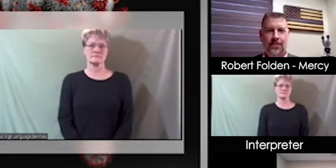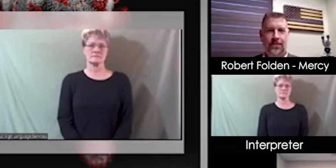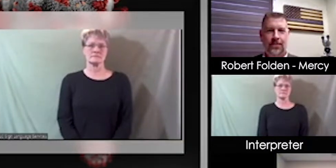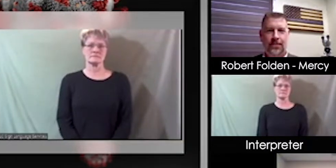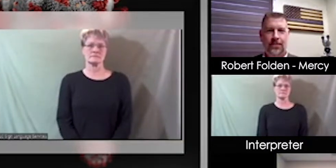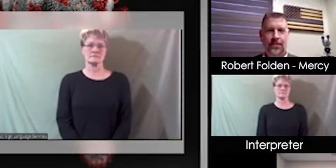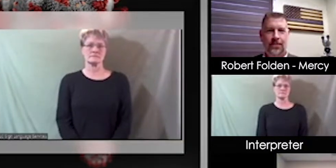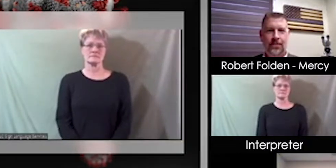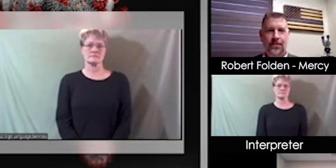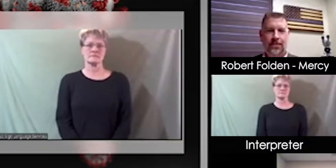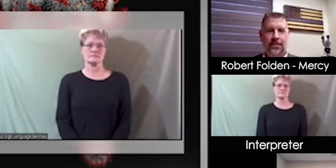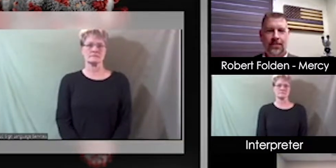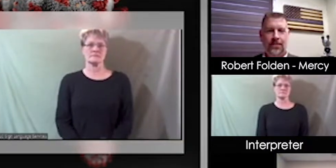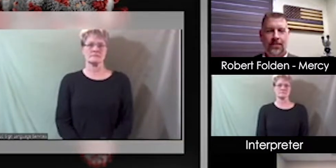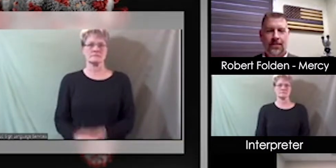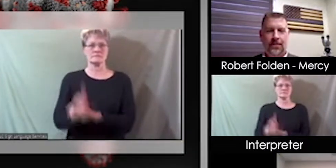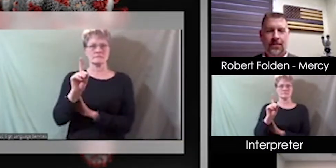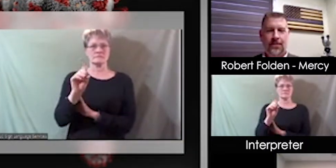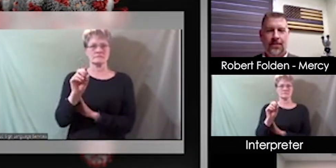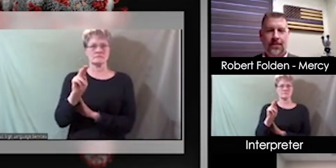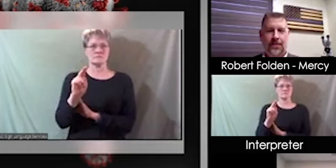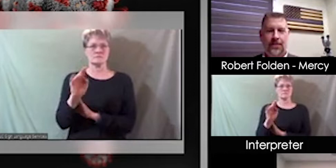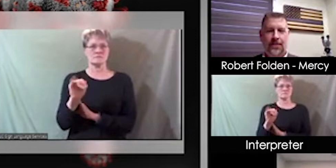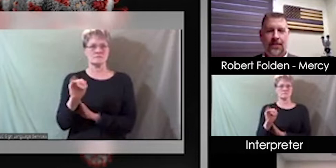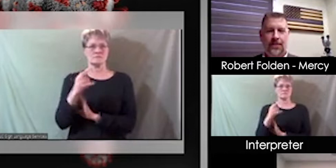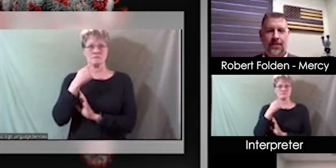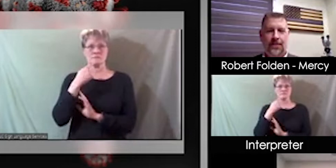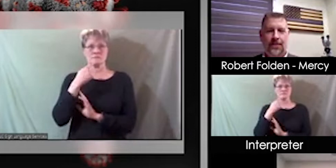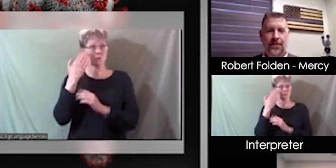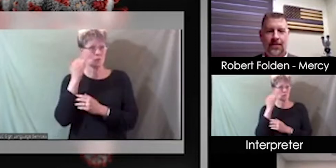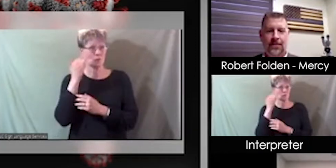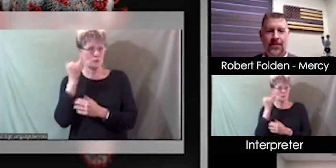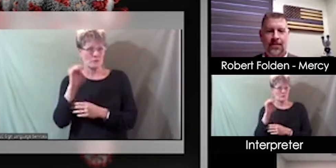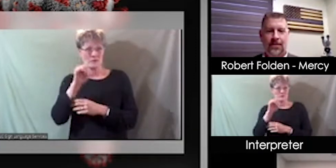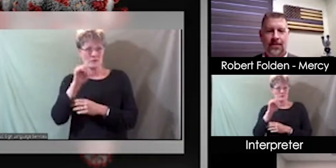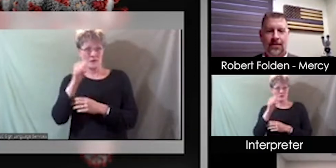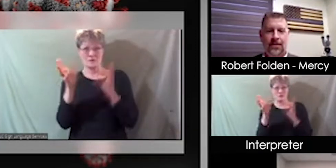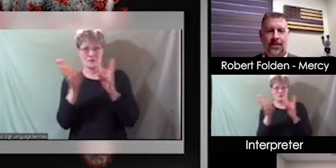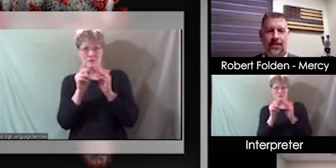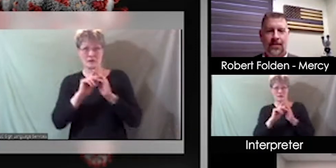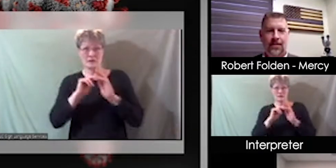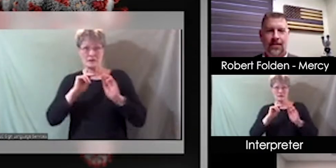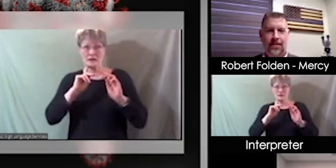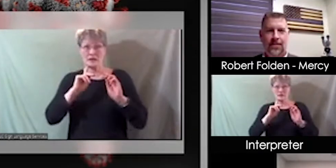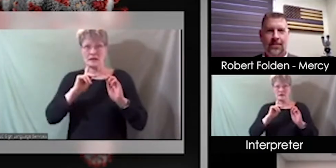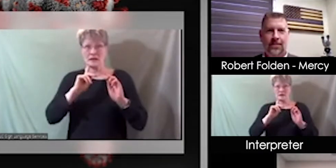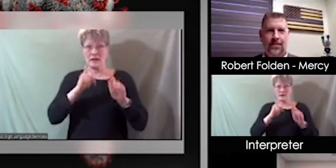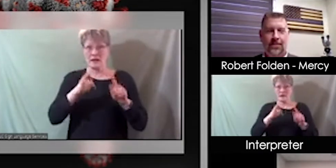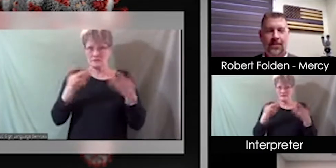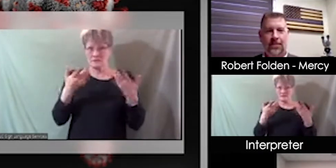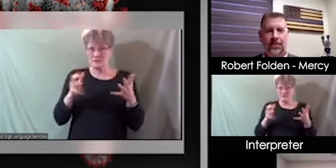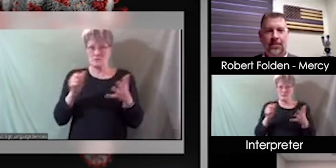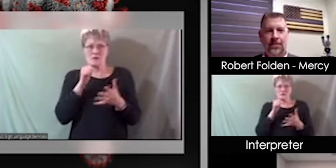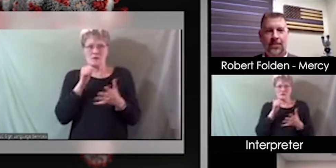Forgive me if this has been addressed at previous meetings and this is my first one, but what about the homeless population